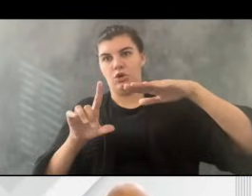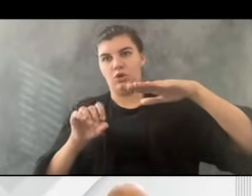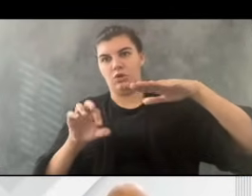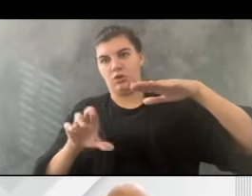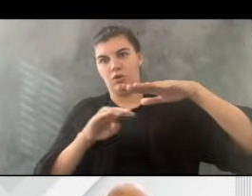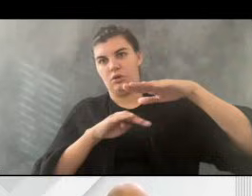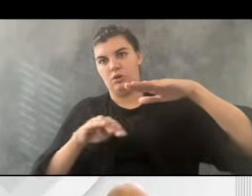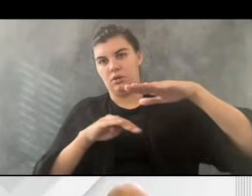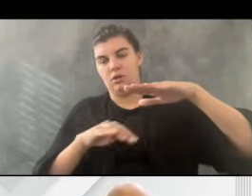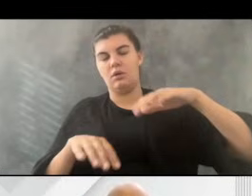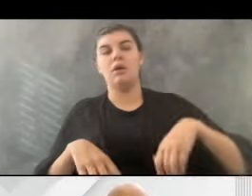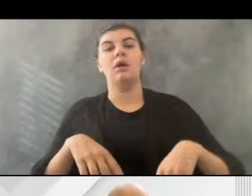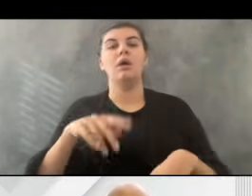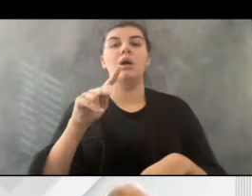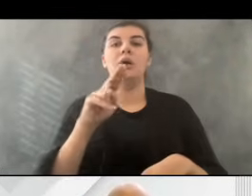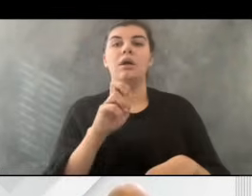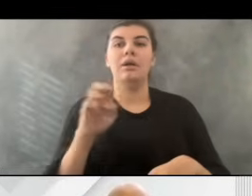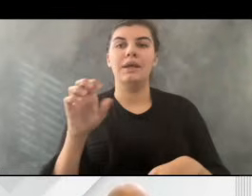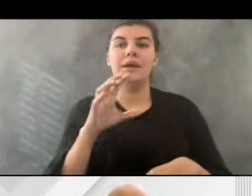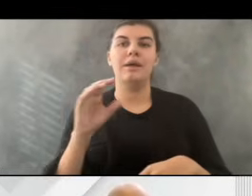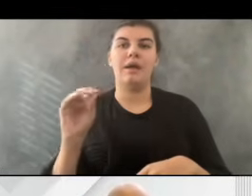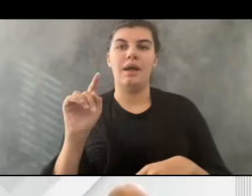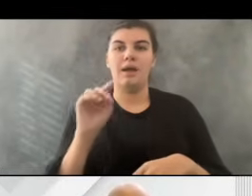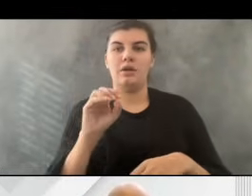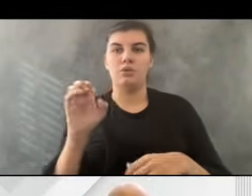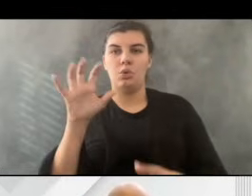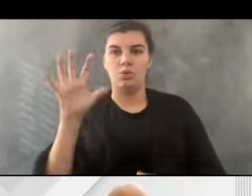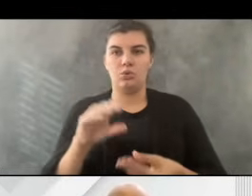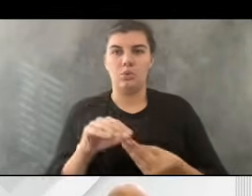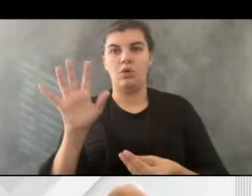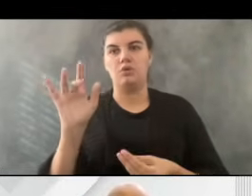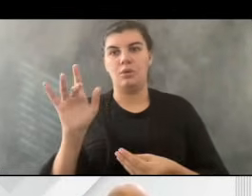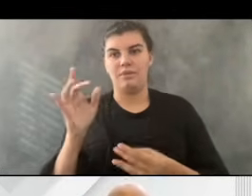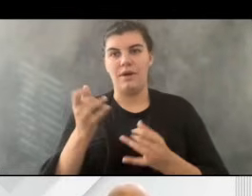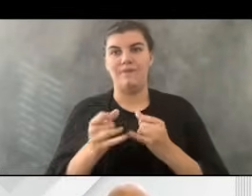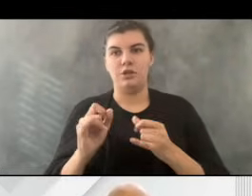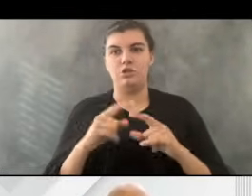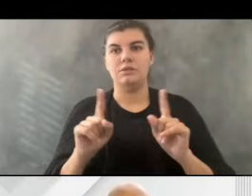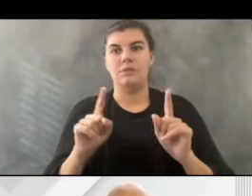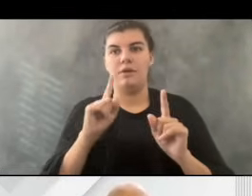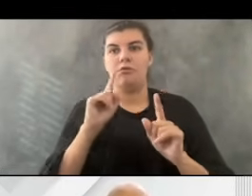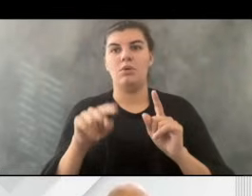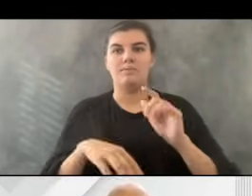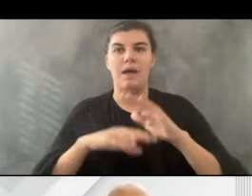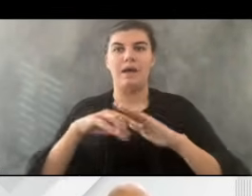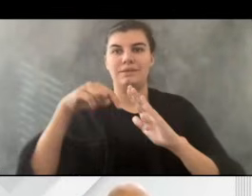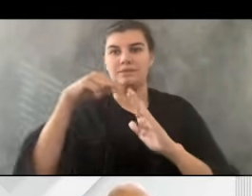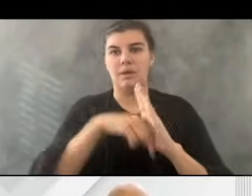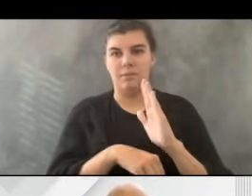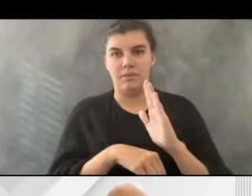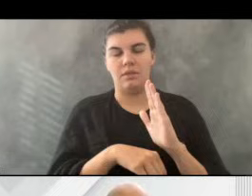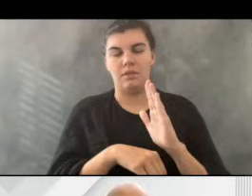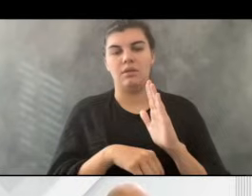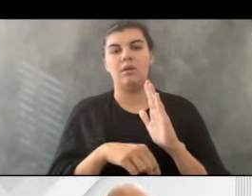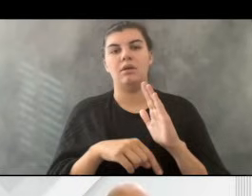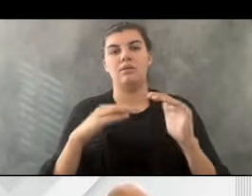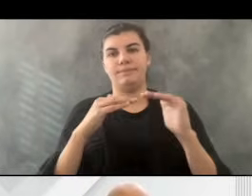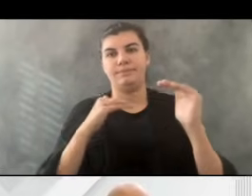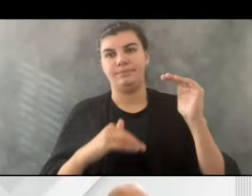of knee and toe spaces is 25 inches, but for the maximum depth of toe clearance